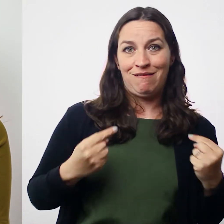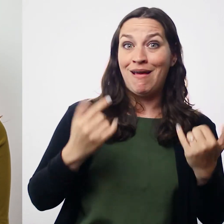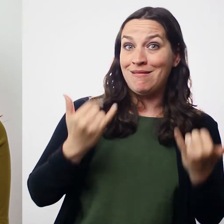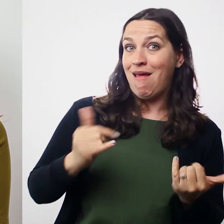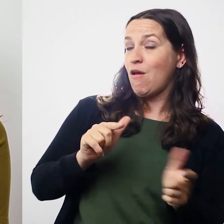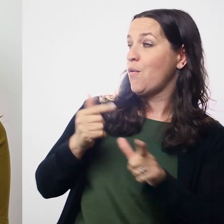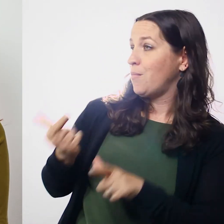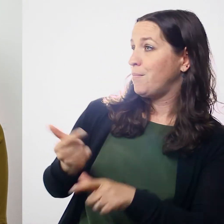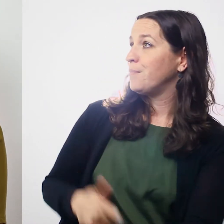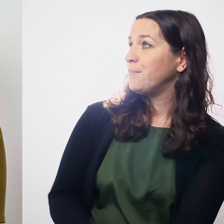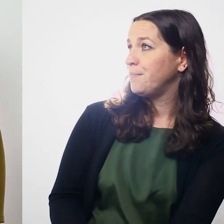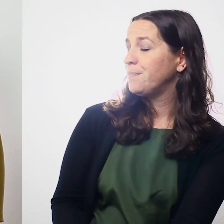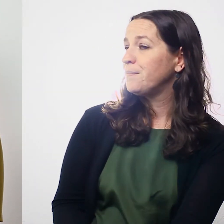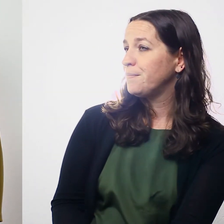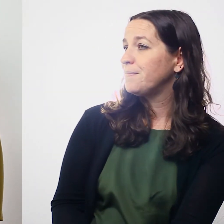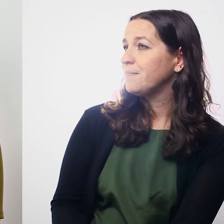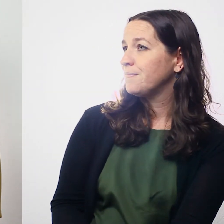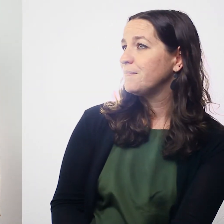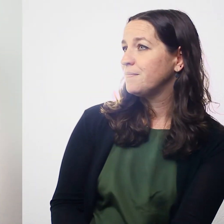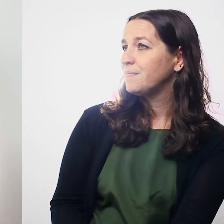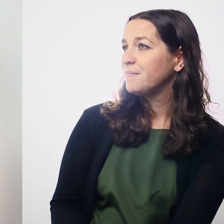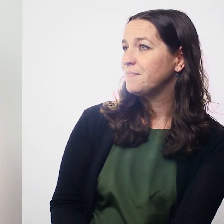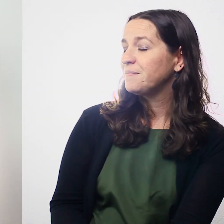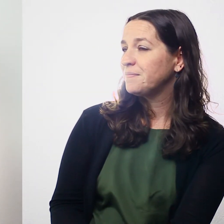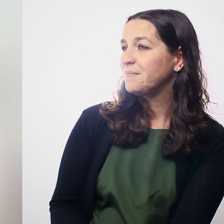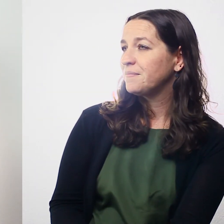head and tilt it to the side and tilt it to the other side.